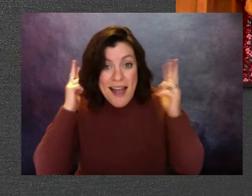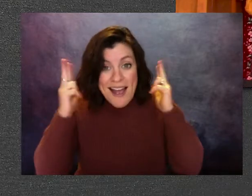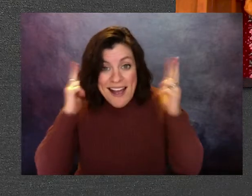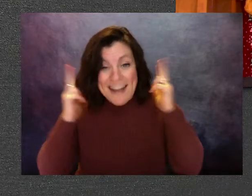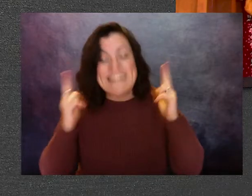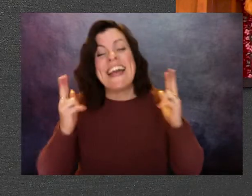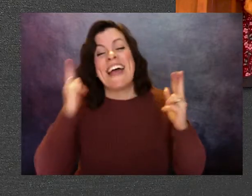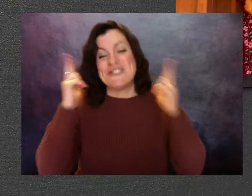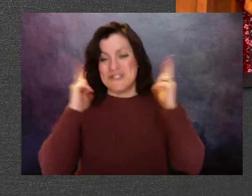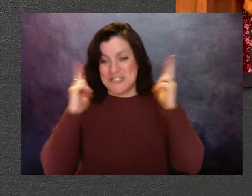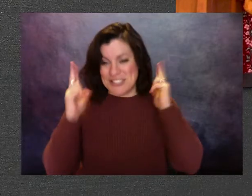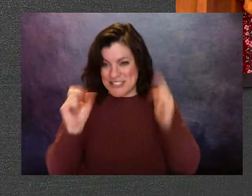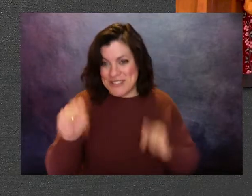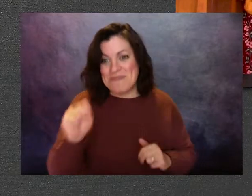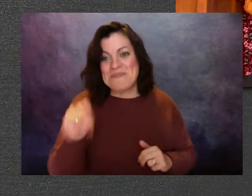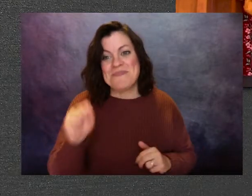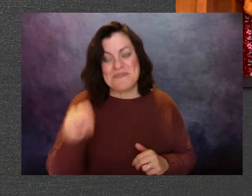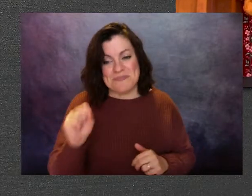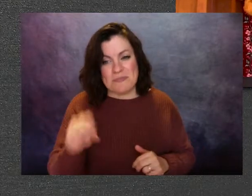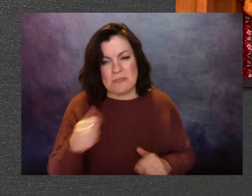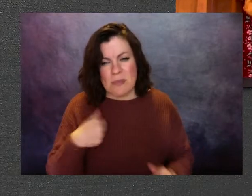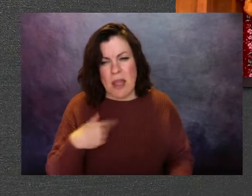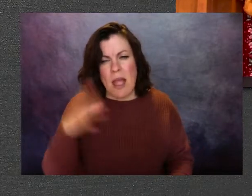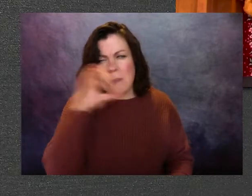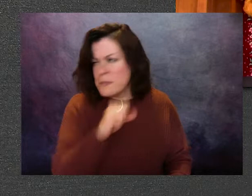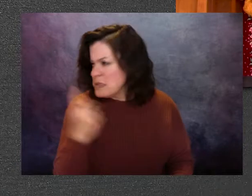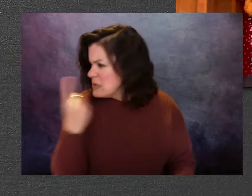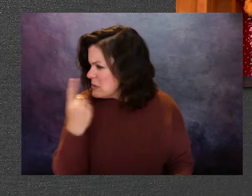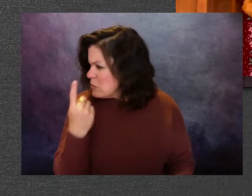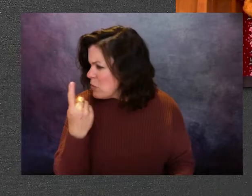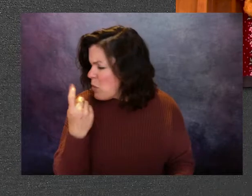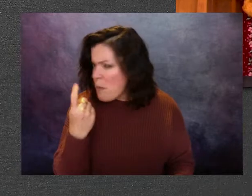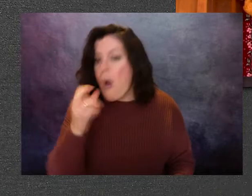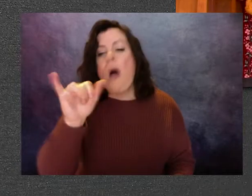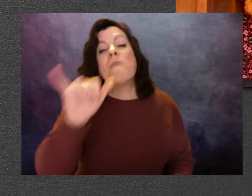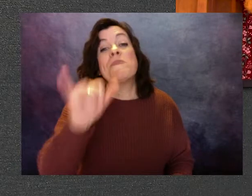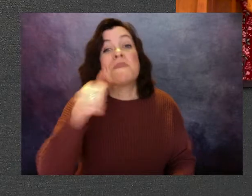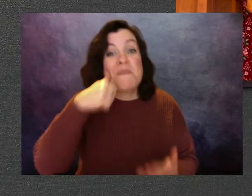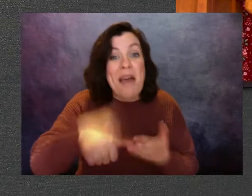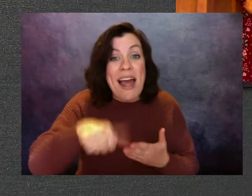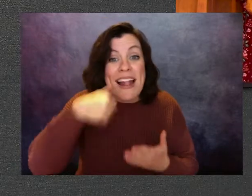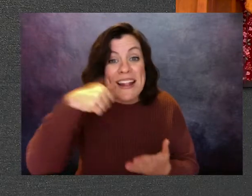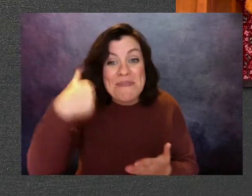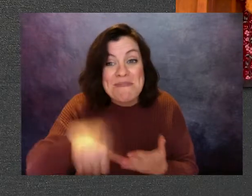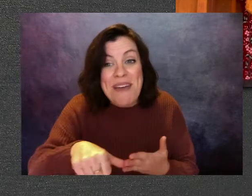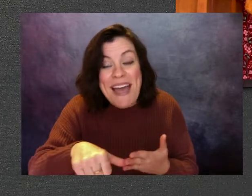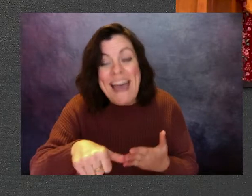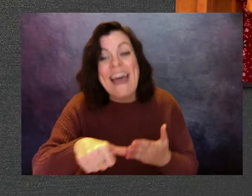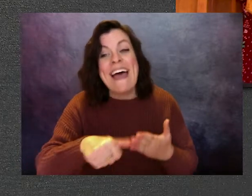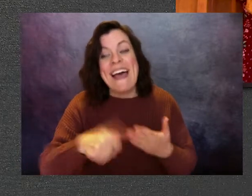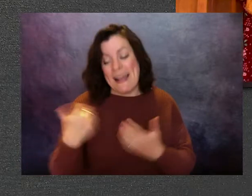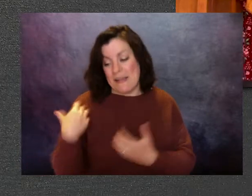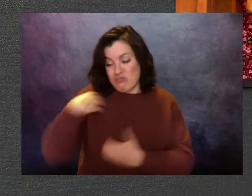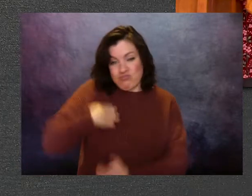Awesome job. Did I miss anybody mail carrier? Right? Our mail carriers bring us mail.